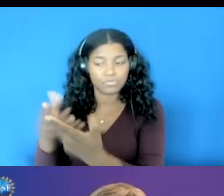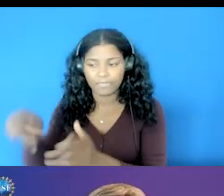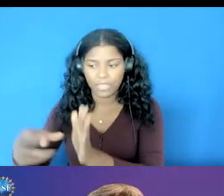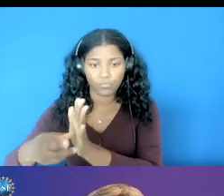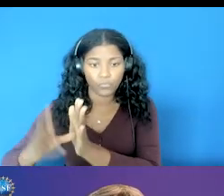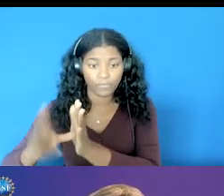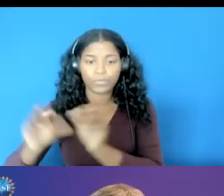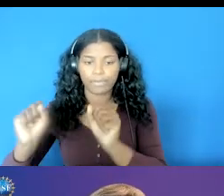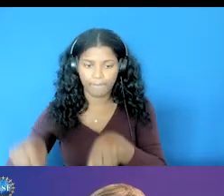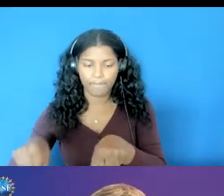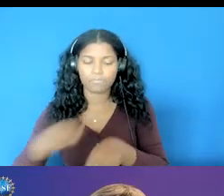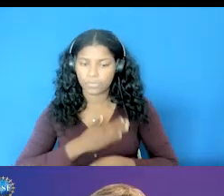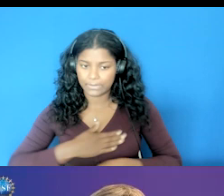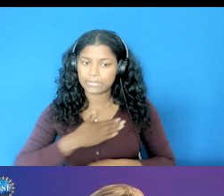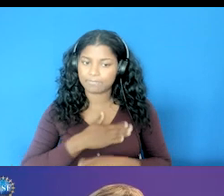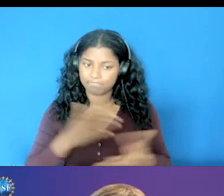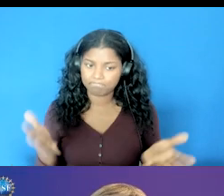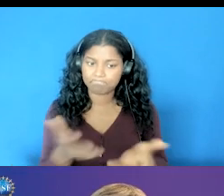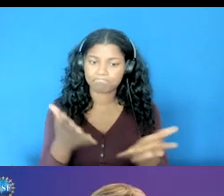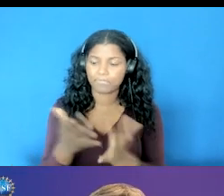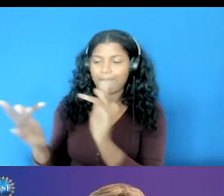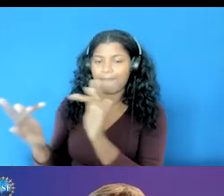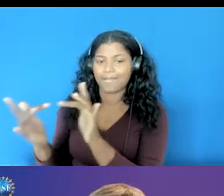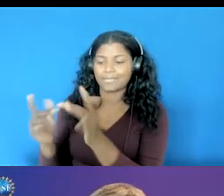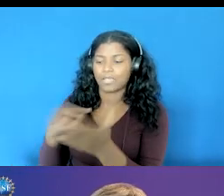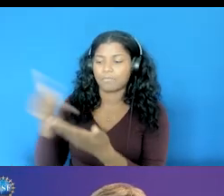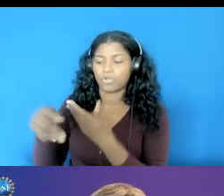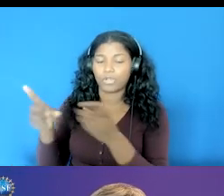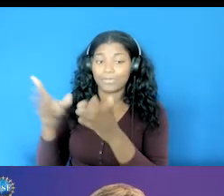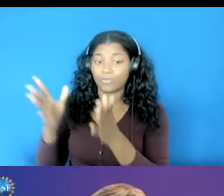So please do, again, contact a program director with your project idea.